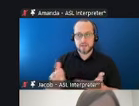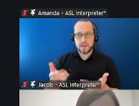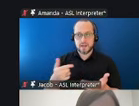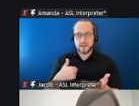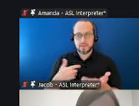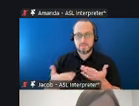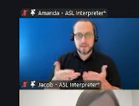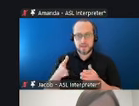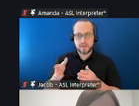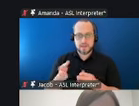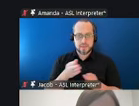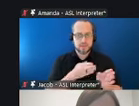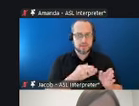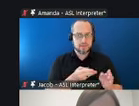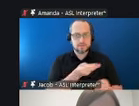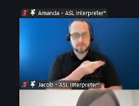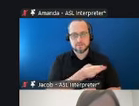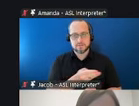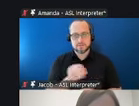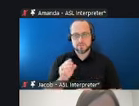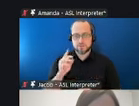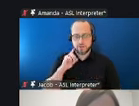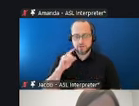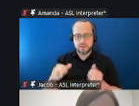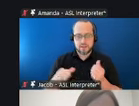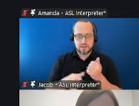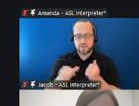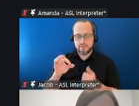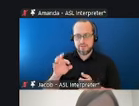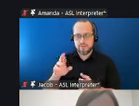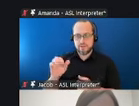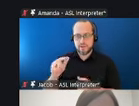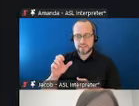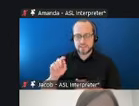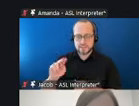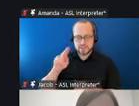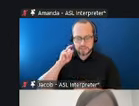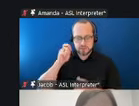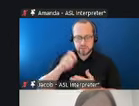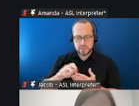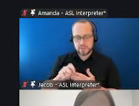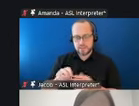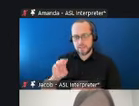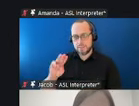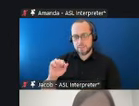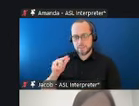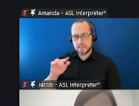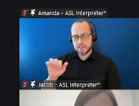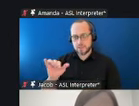of these questions to Deputy Secretary Fington as well as you Maggie. So the first question is